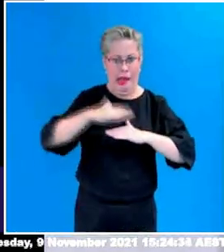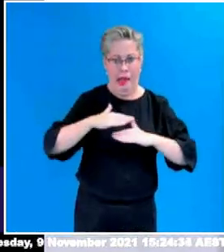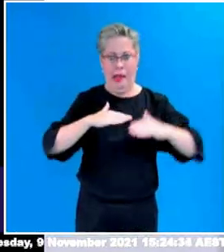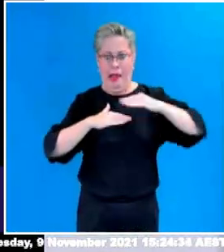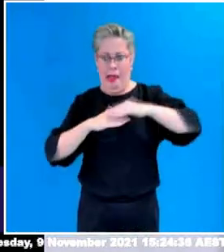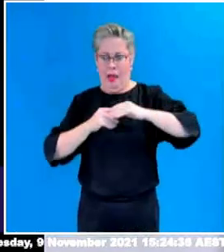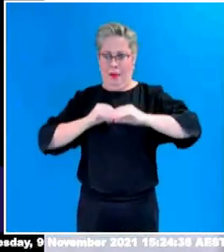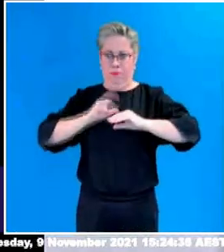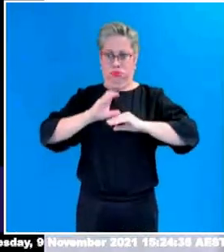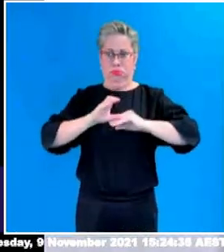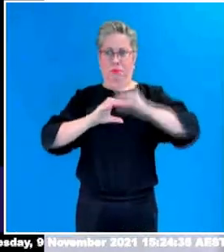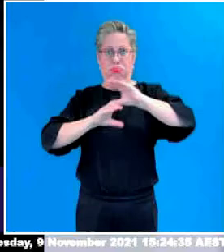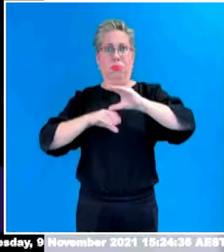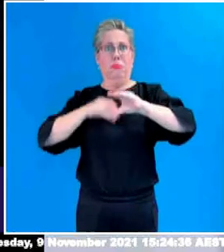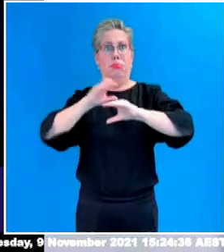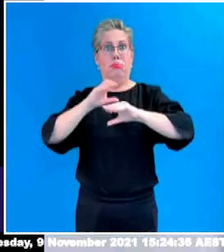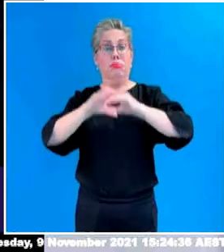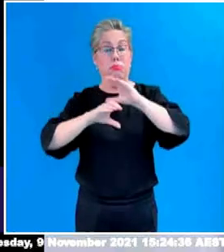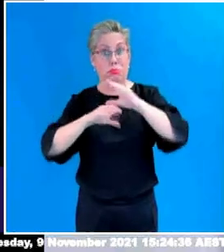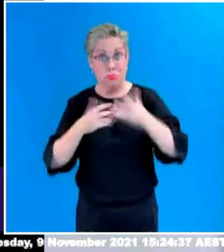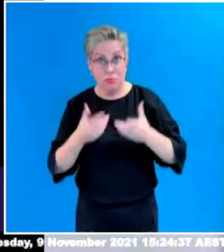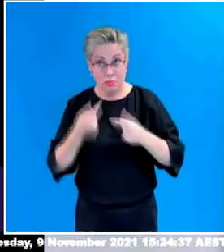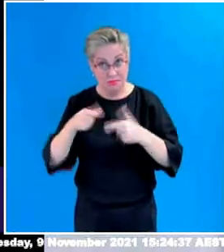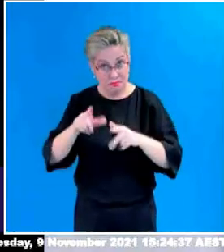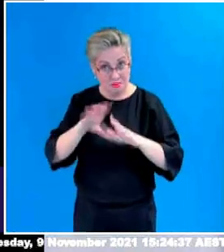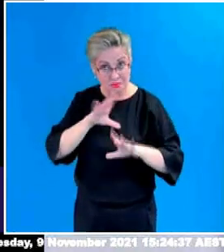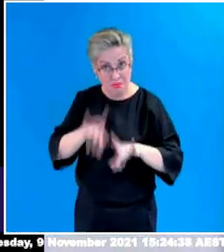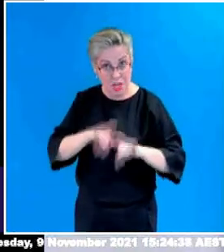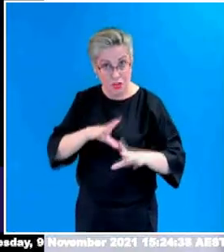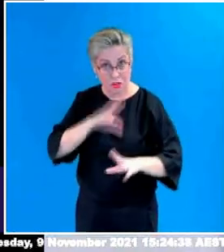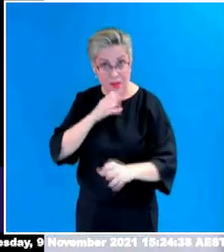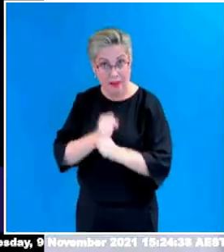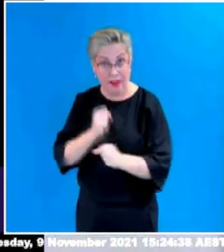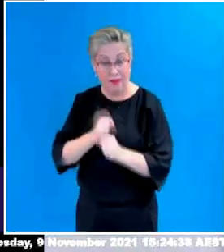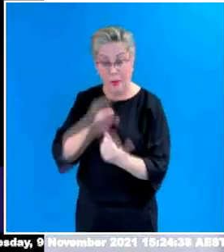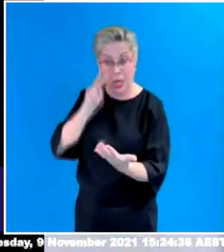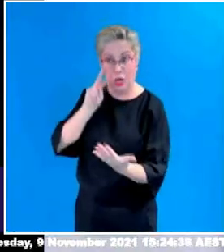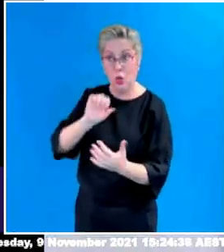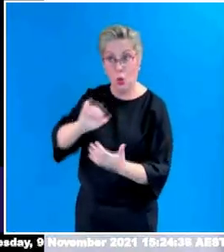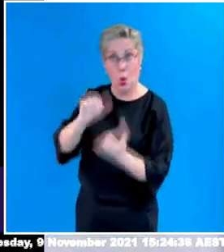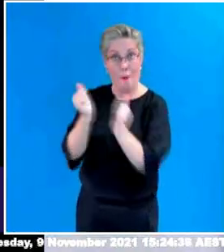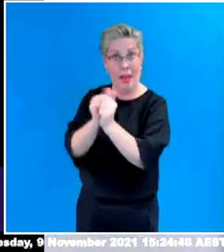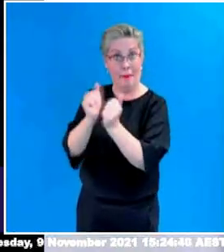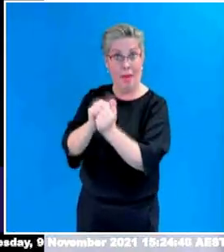Again, if it assists you, this is from page 10, paragraph 39